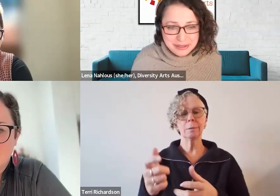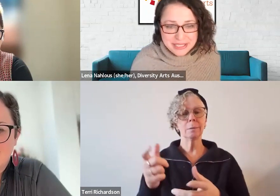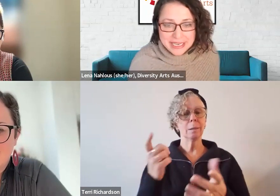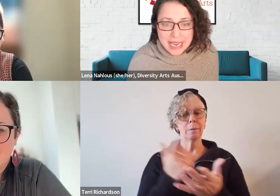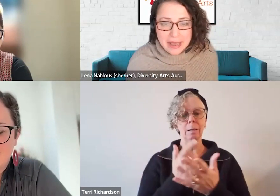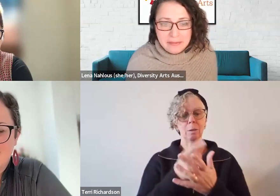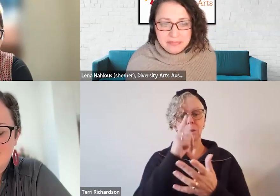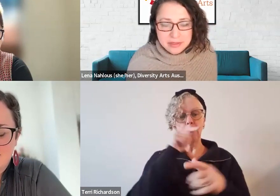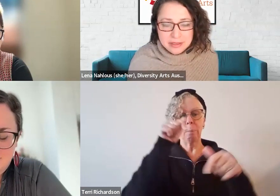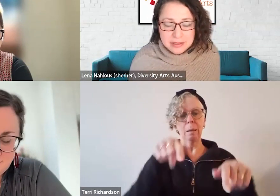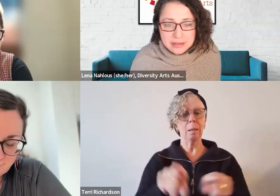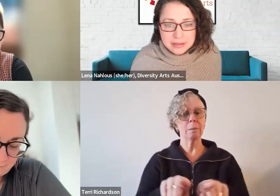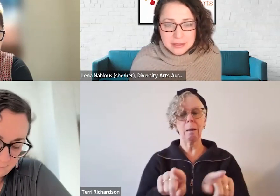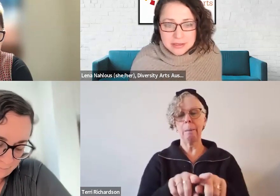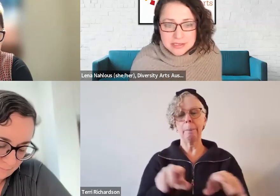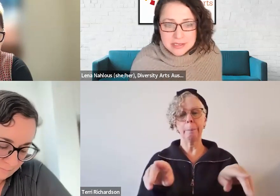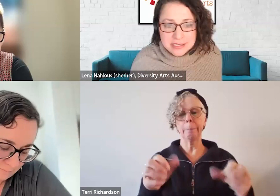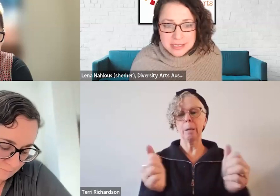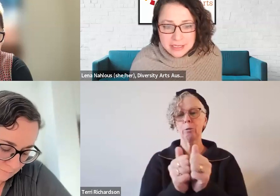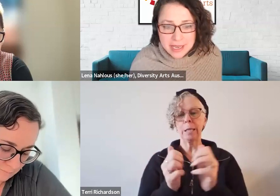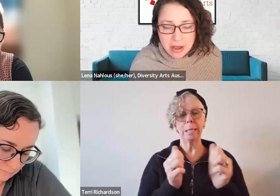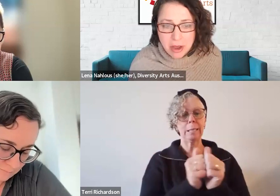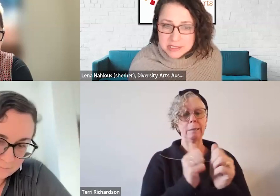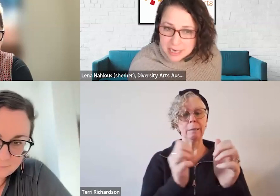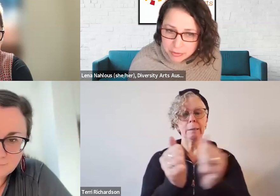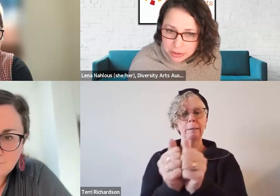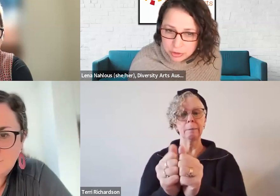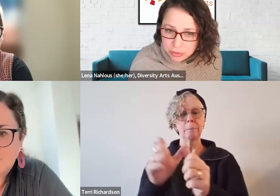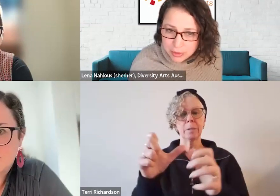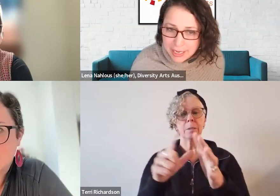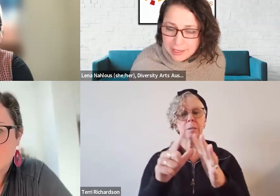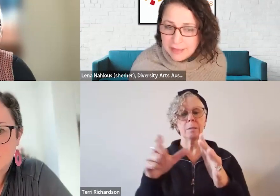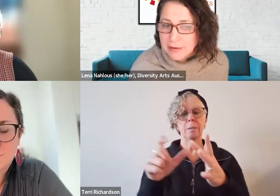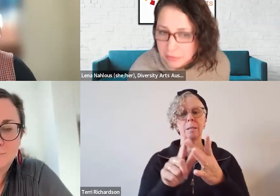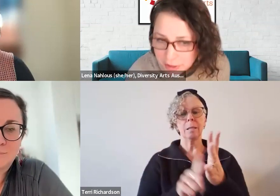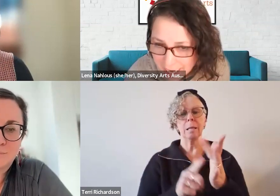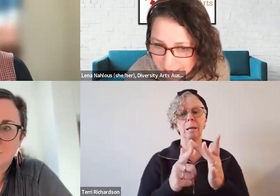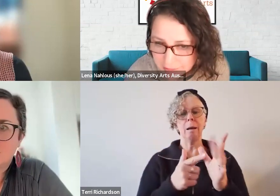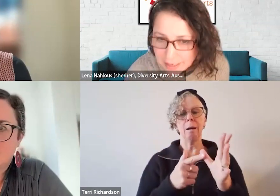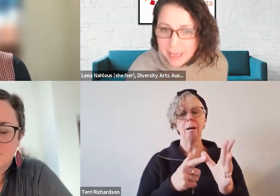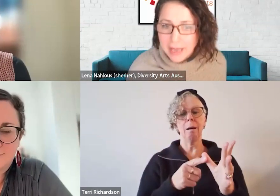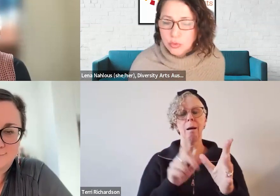Cecilia, I might start with you and then throw to Kate about what you